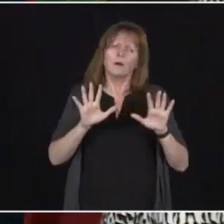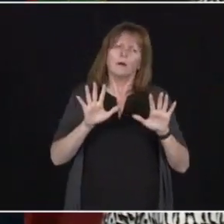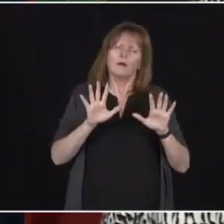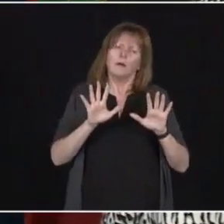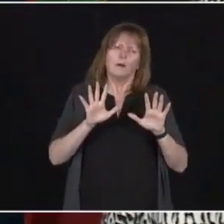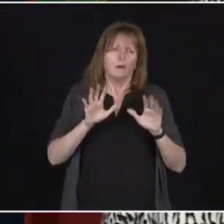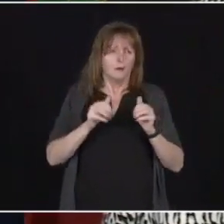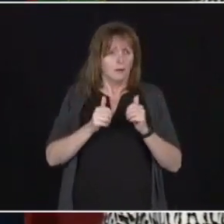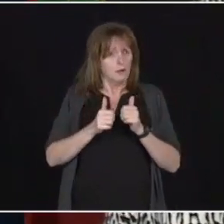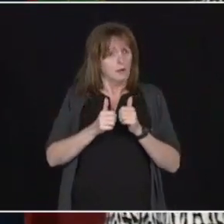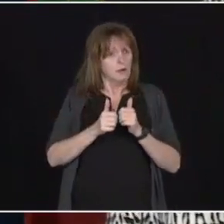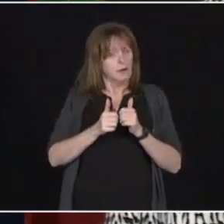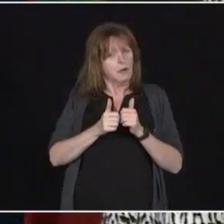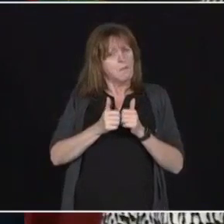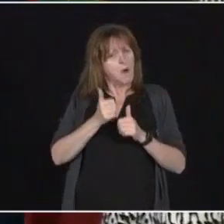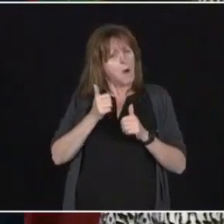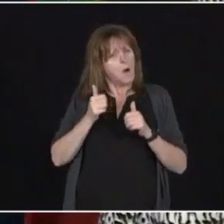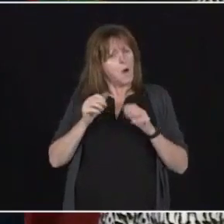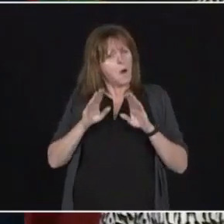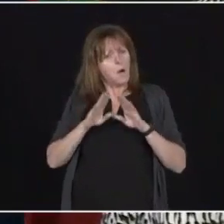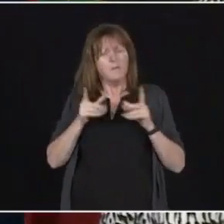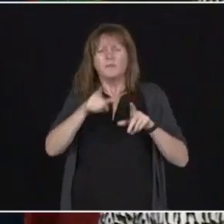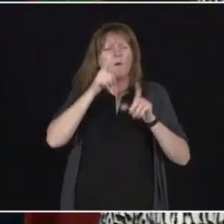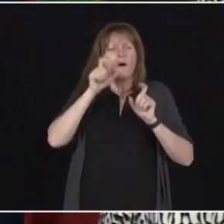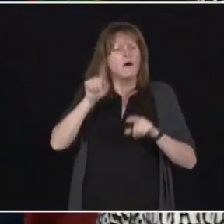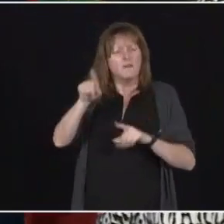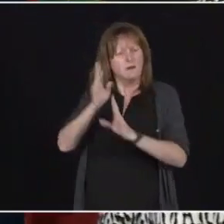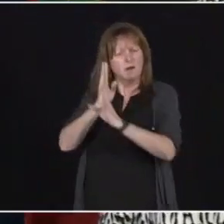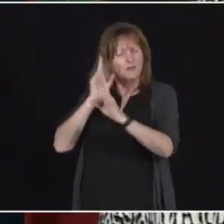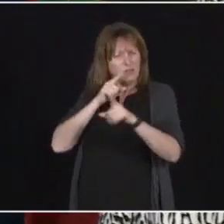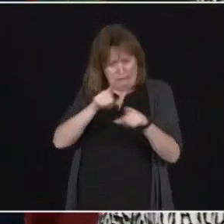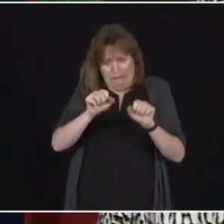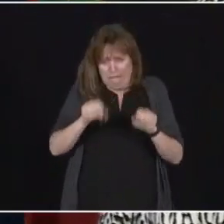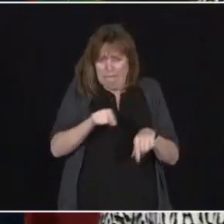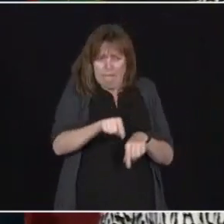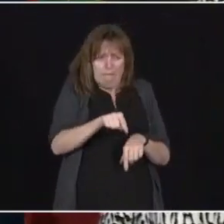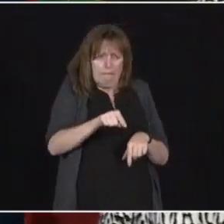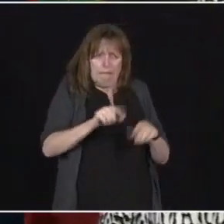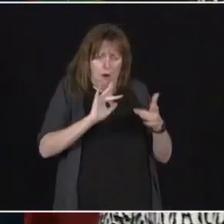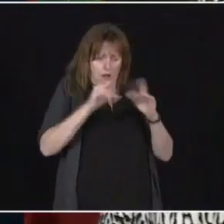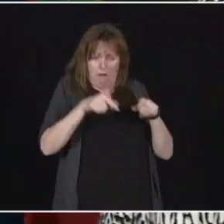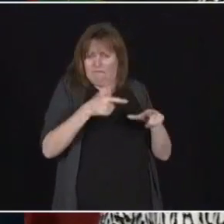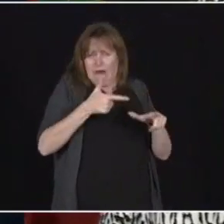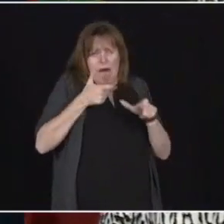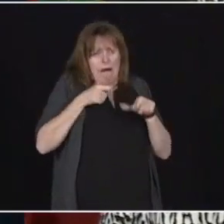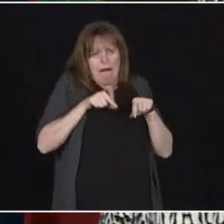line and hopefully in the next couple of weeks, we will have the rest of the Service Ontario locations open.